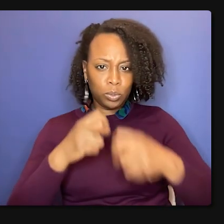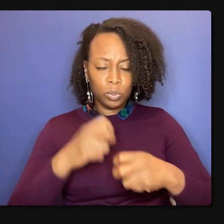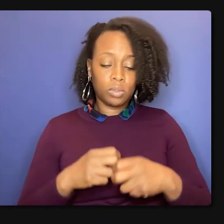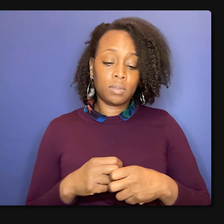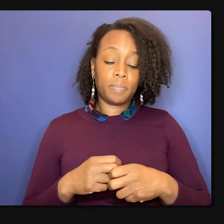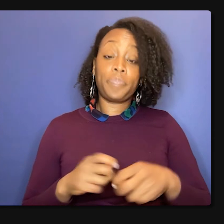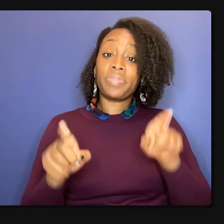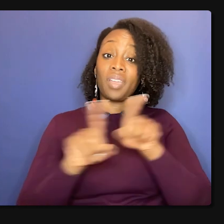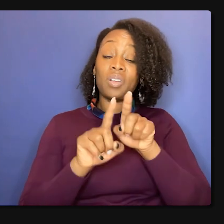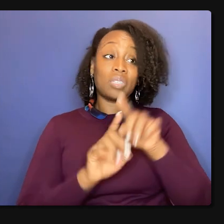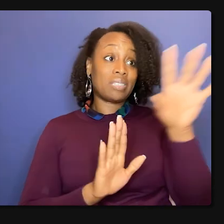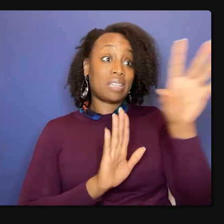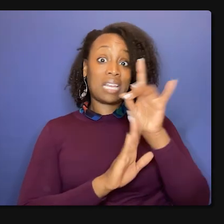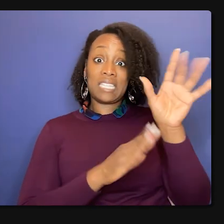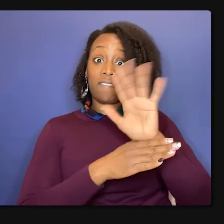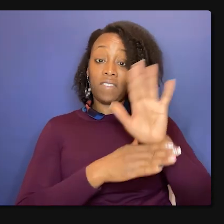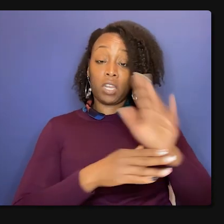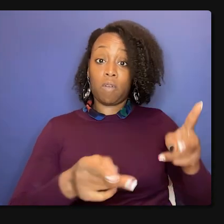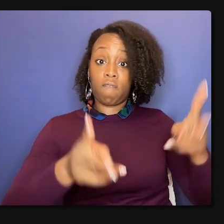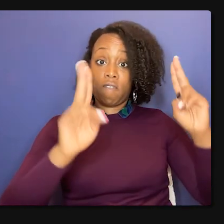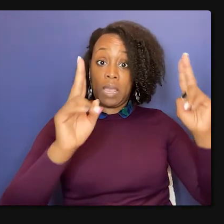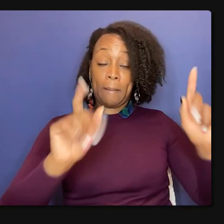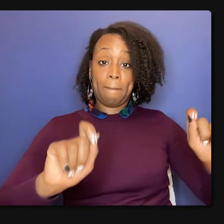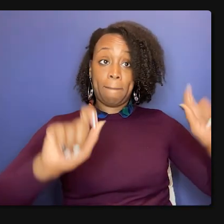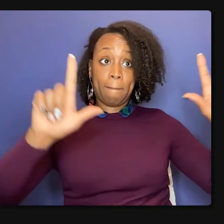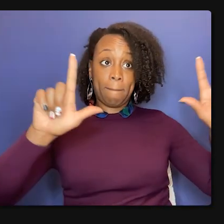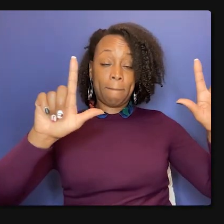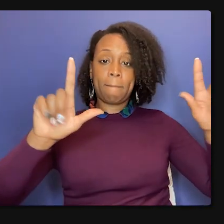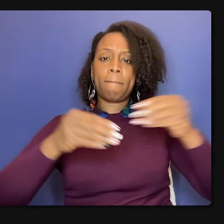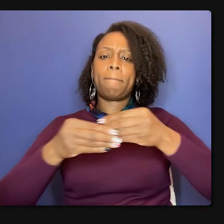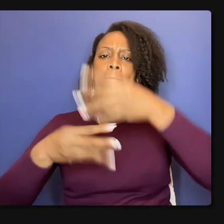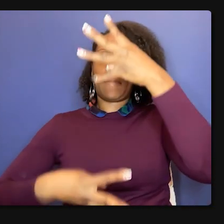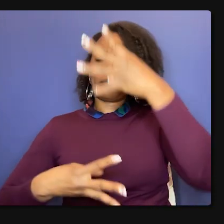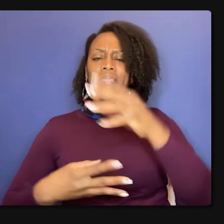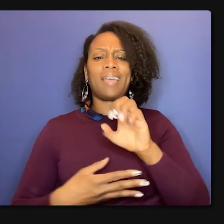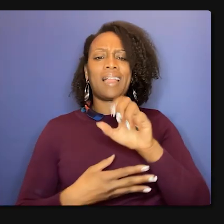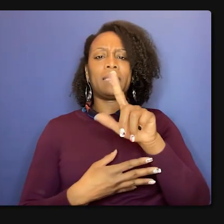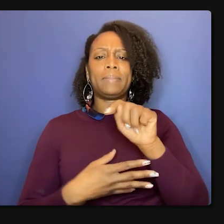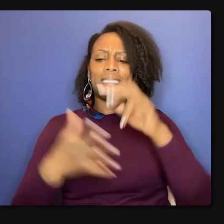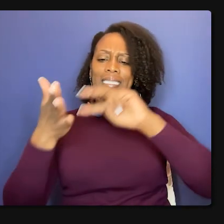Furthermore, selecting a video frame populates this element details view